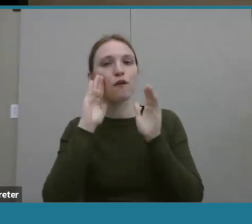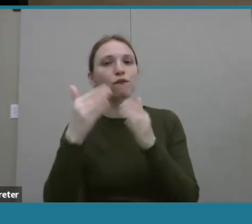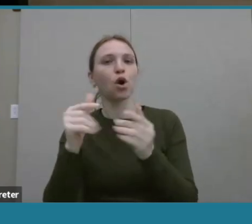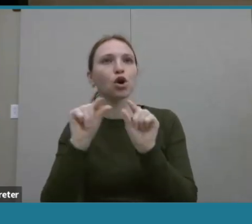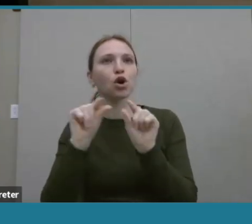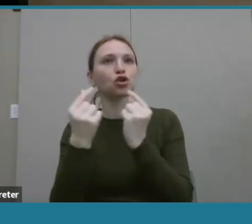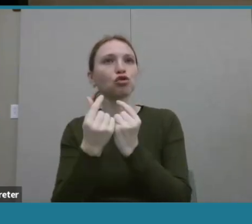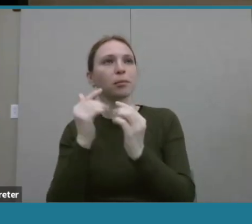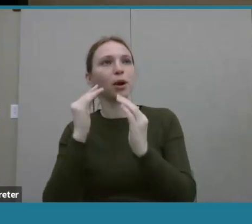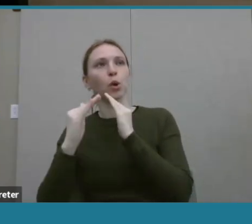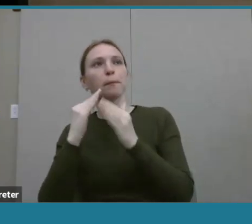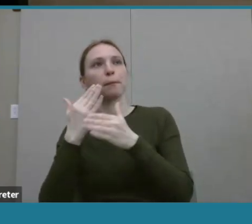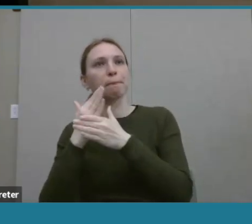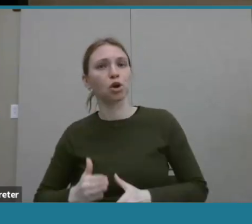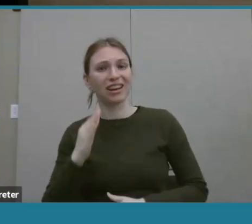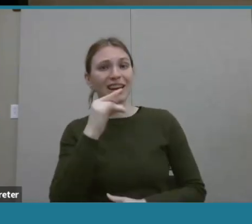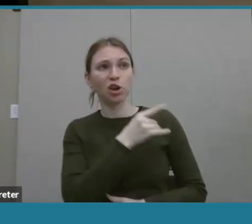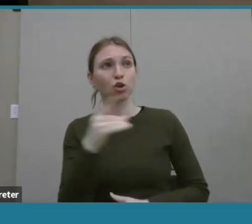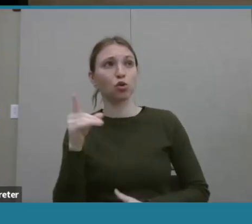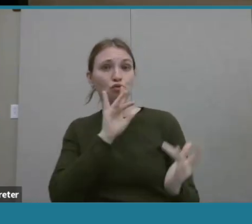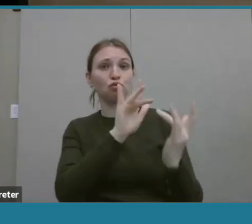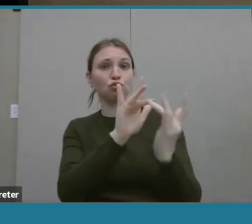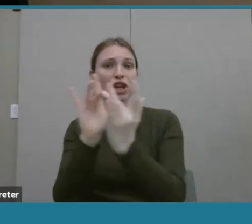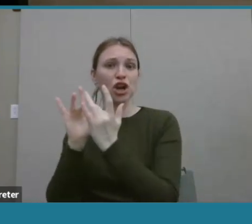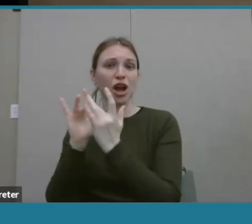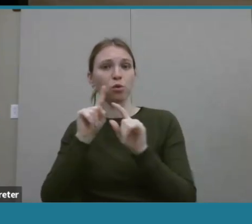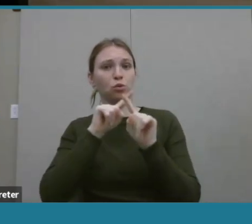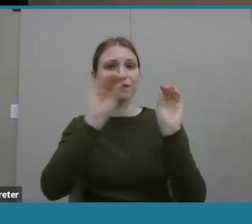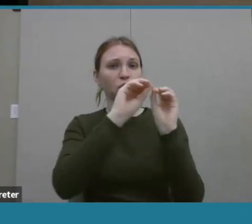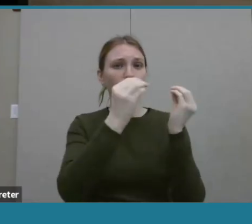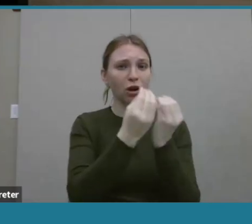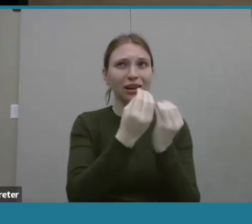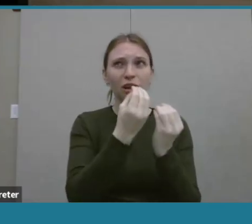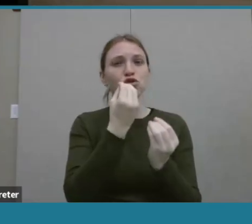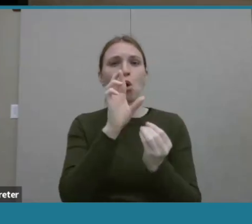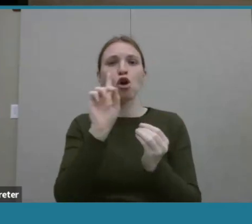Like, were you guys reaching out to different organizations, or did you like put out a call and people came to you? We did.